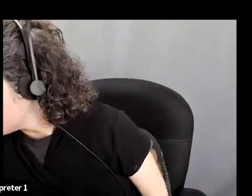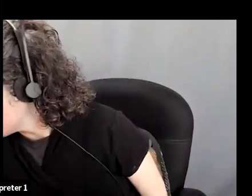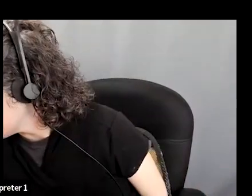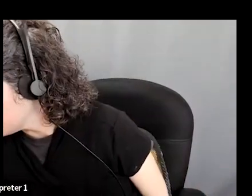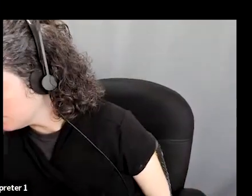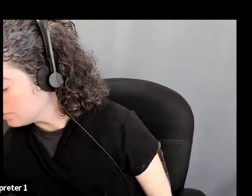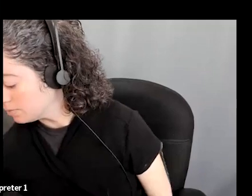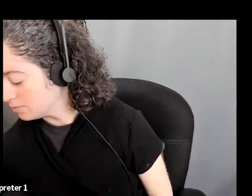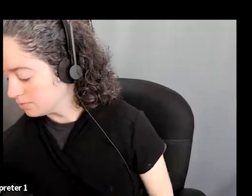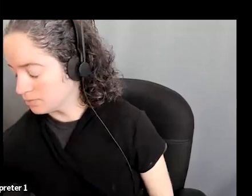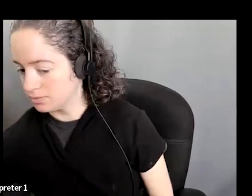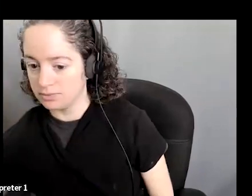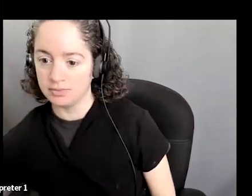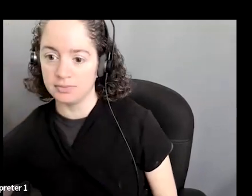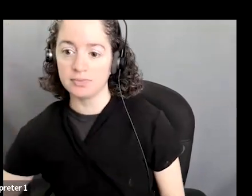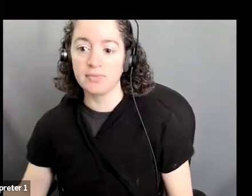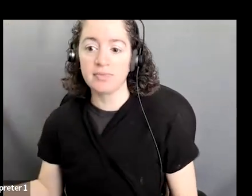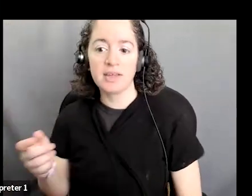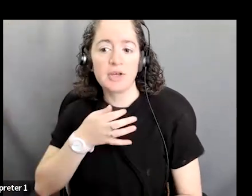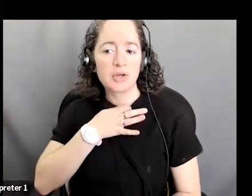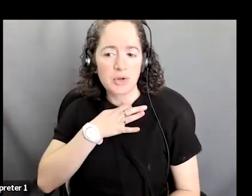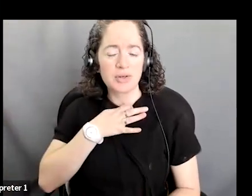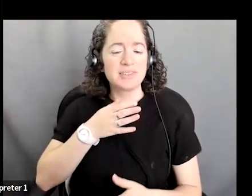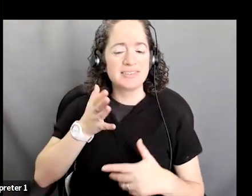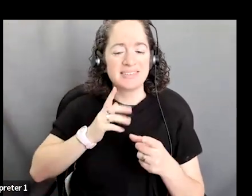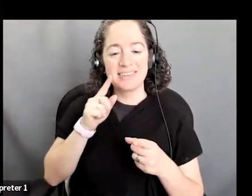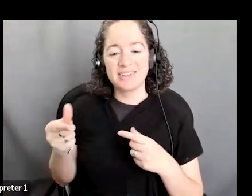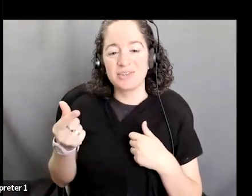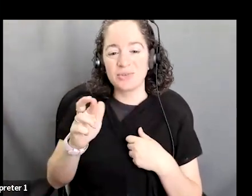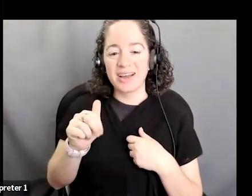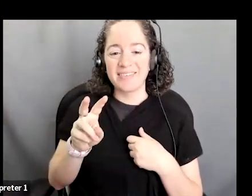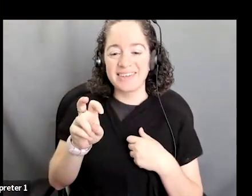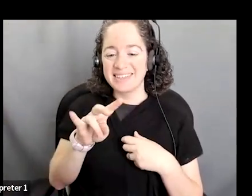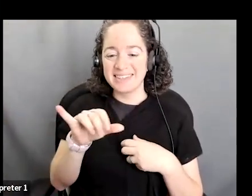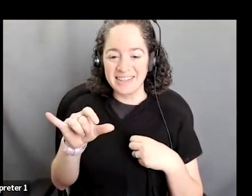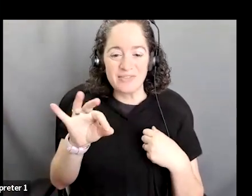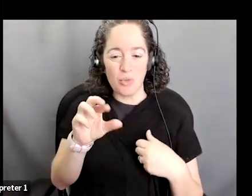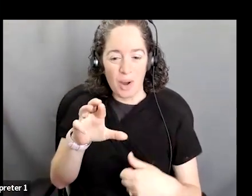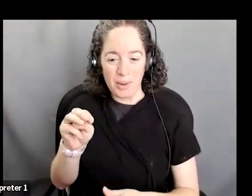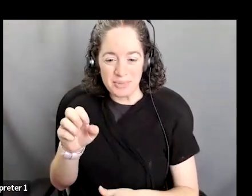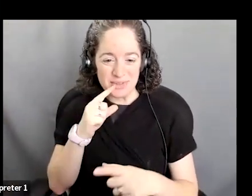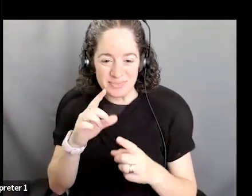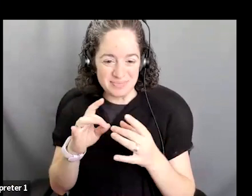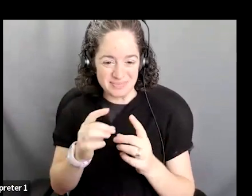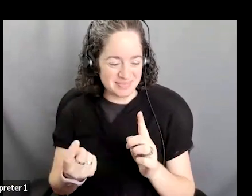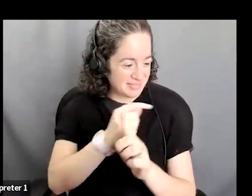the issue with gravity forms and the notification for a birthday cake or something. When you set up your test--